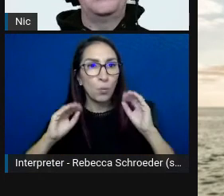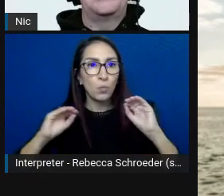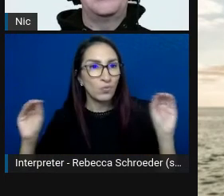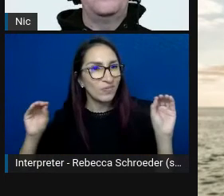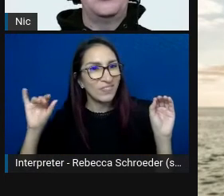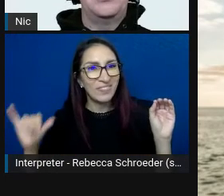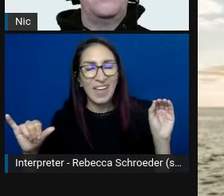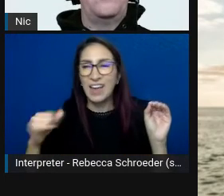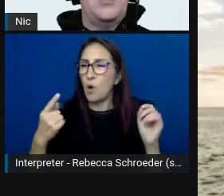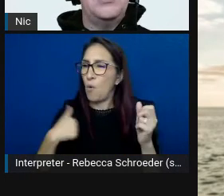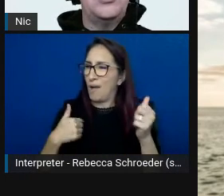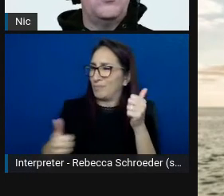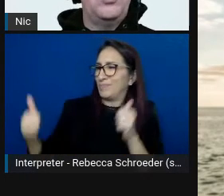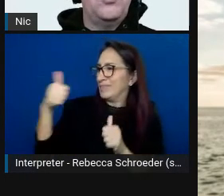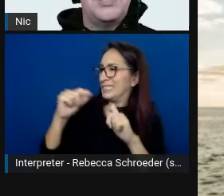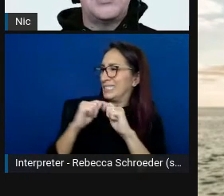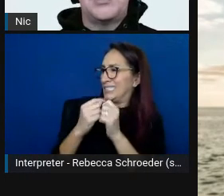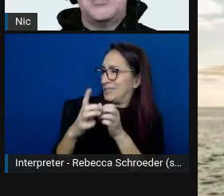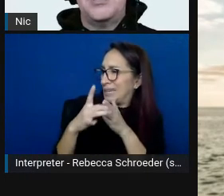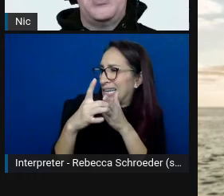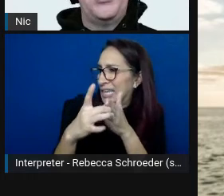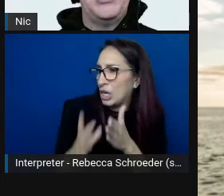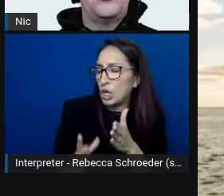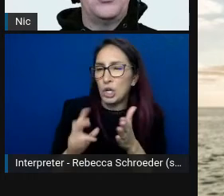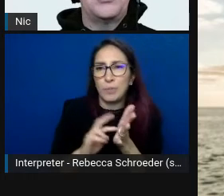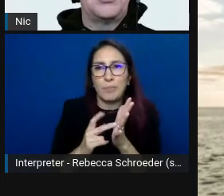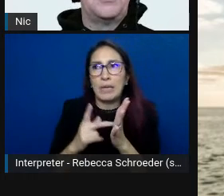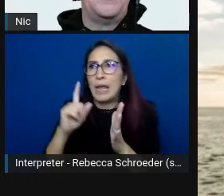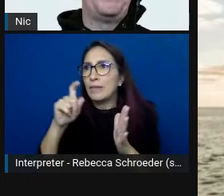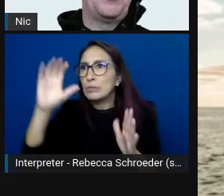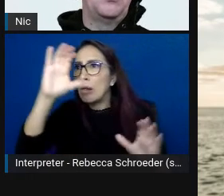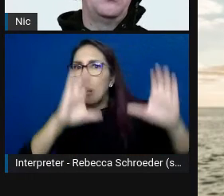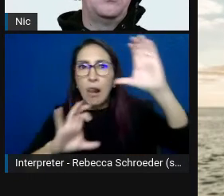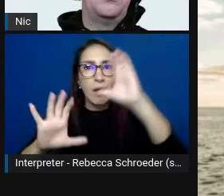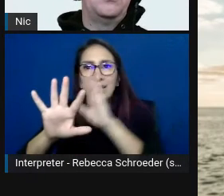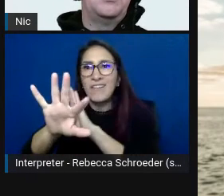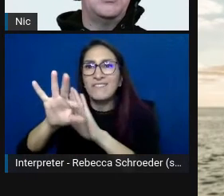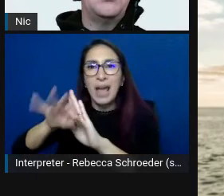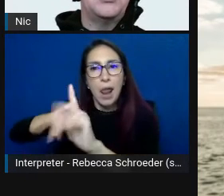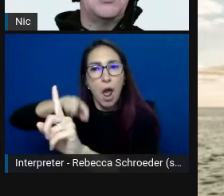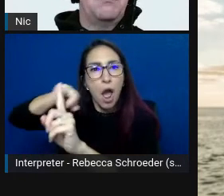that's interested, find someone who has an interest.